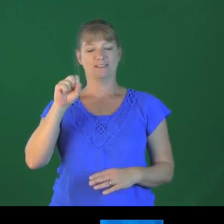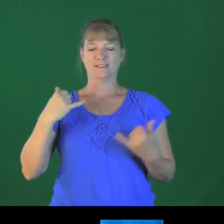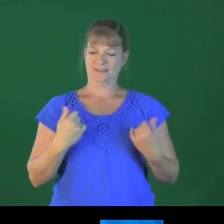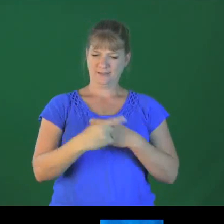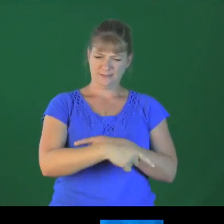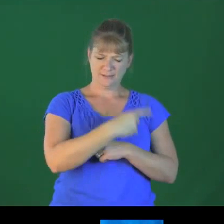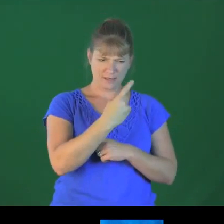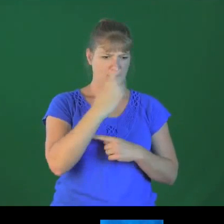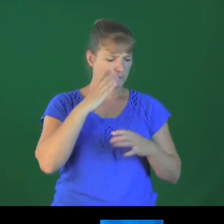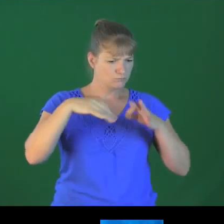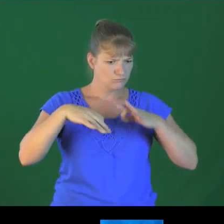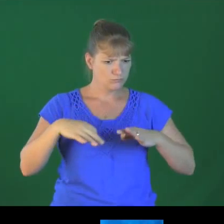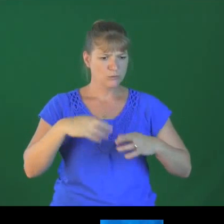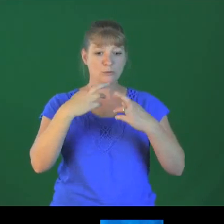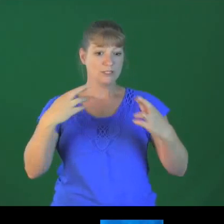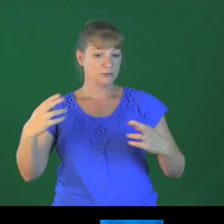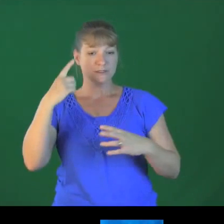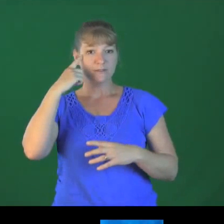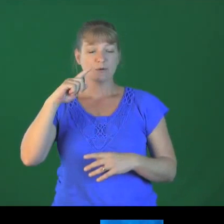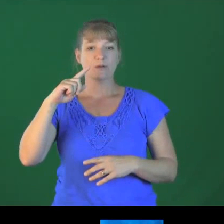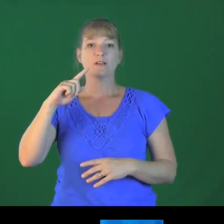for individuals, who are Deaf or hard of hearing.